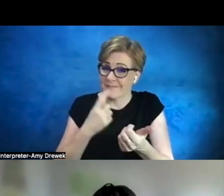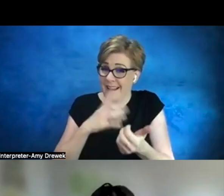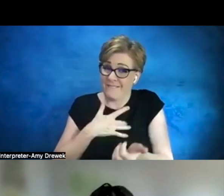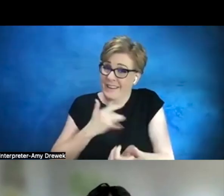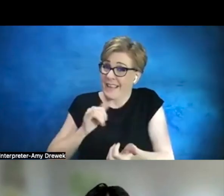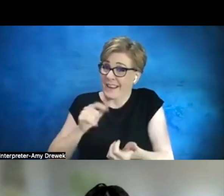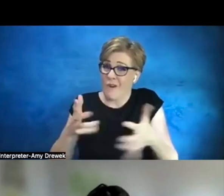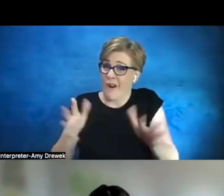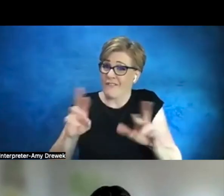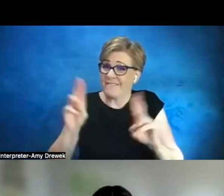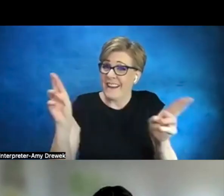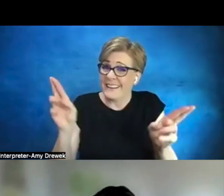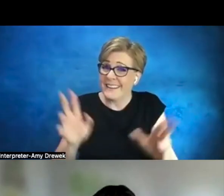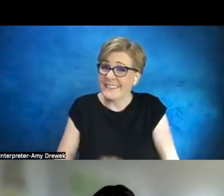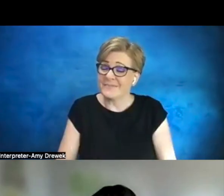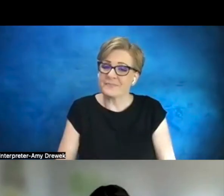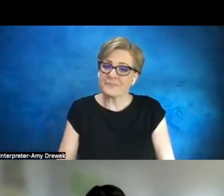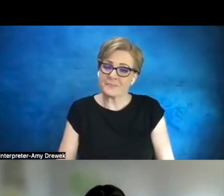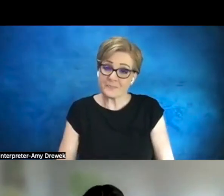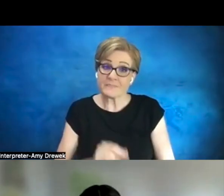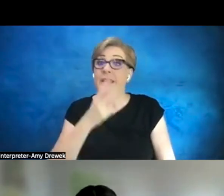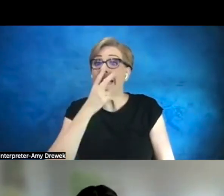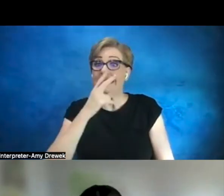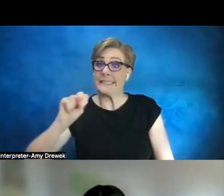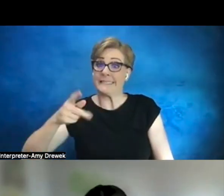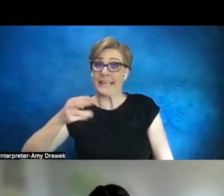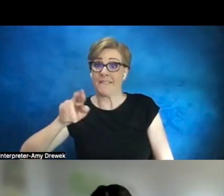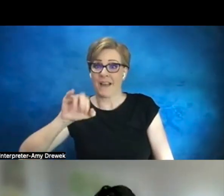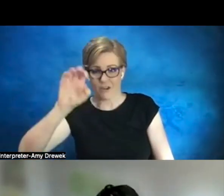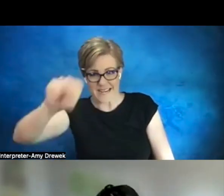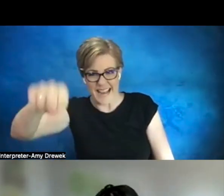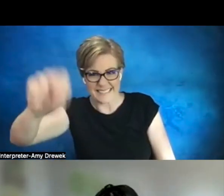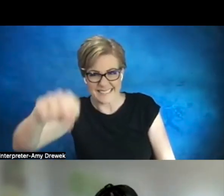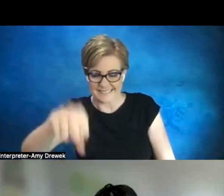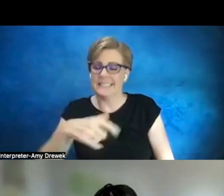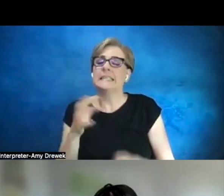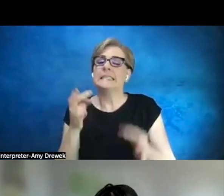this event. I see in the chat, hi, Saphire, I can definitely send the slides after the meeting,